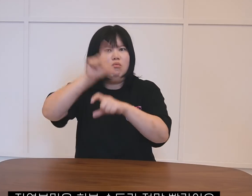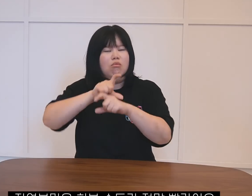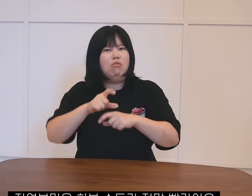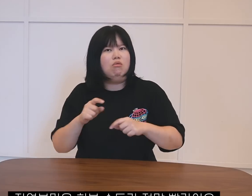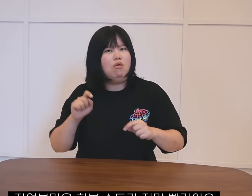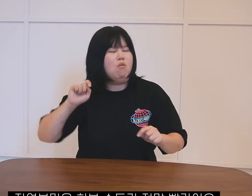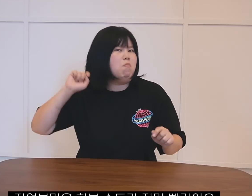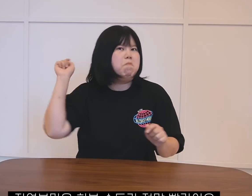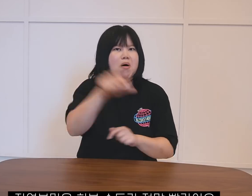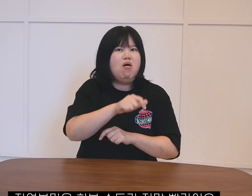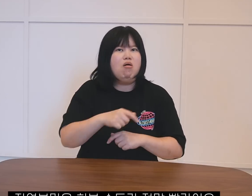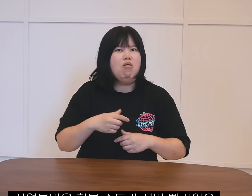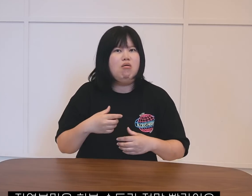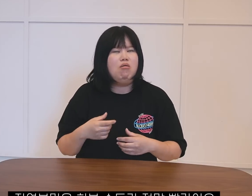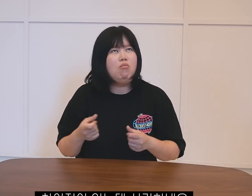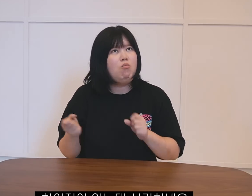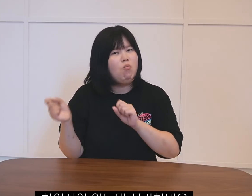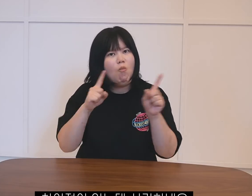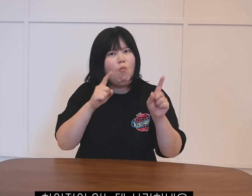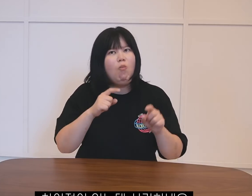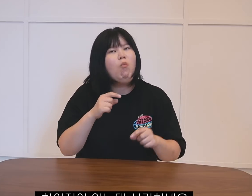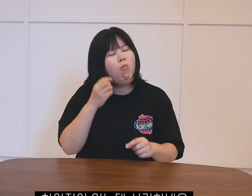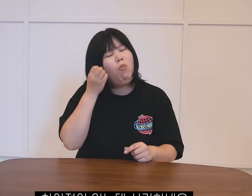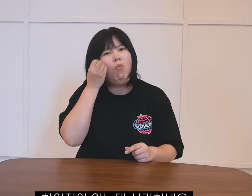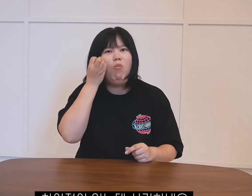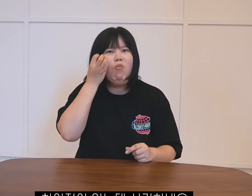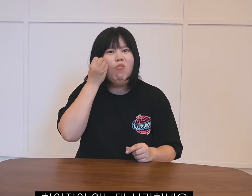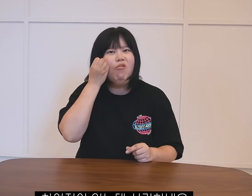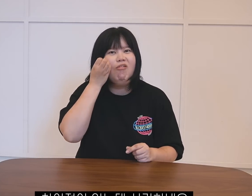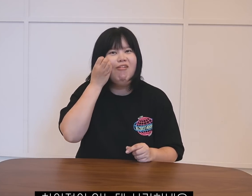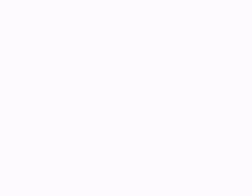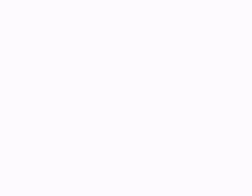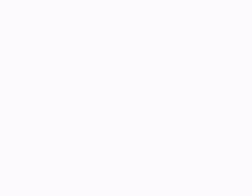Natural delivery was very quick in recovery. There is a difference and it is interesting.